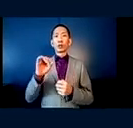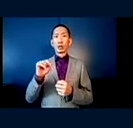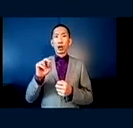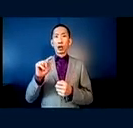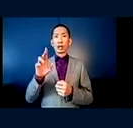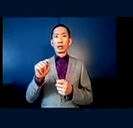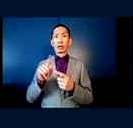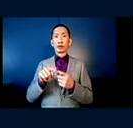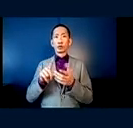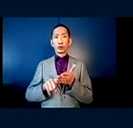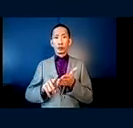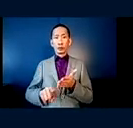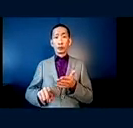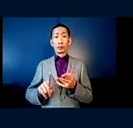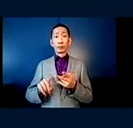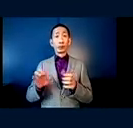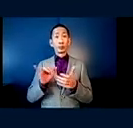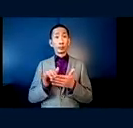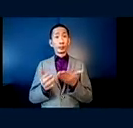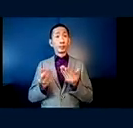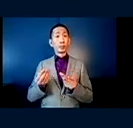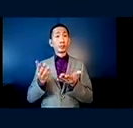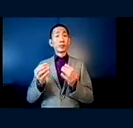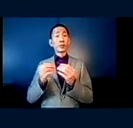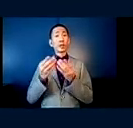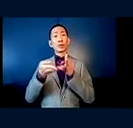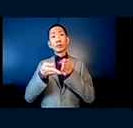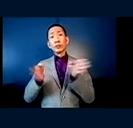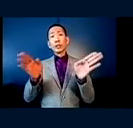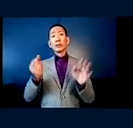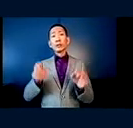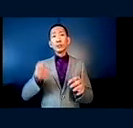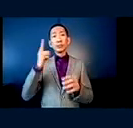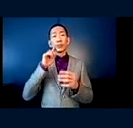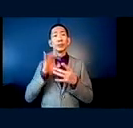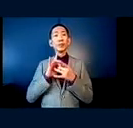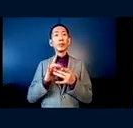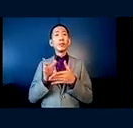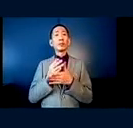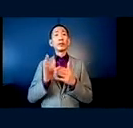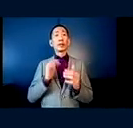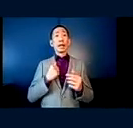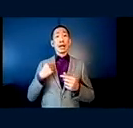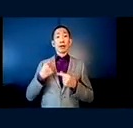LOCAL HISTORIC SOCIAL CONTEXT INTO RESEARCH. DOING SO MAY PROVIDE A MORE ROBUST UNDERSTANDING OF THE